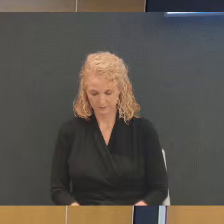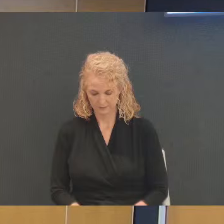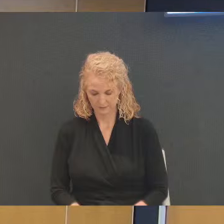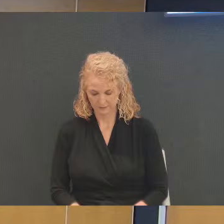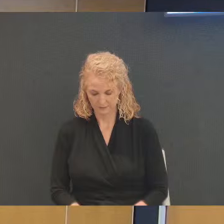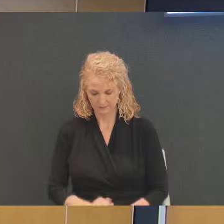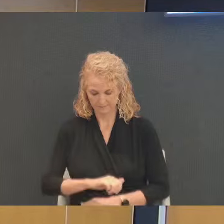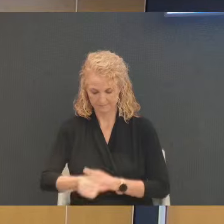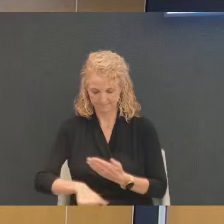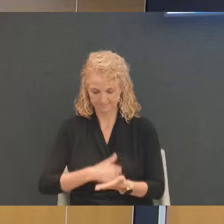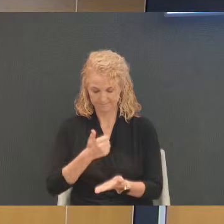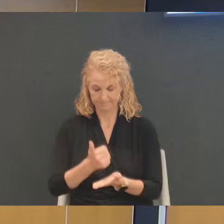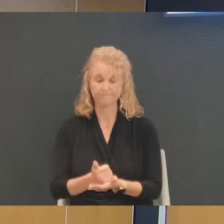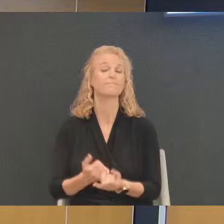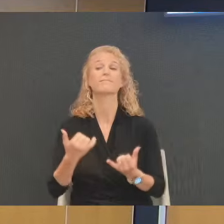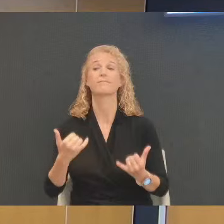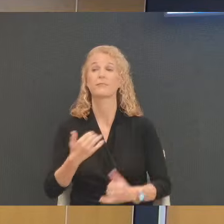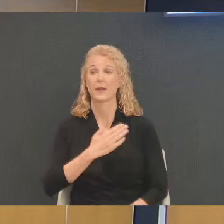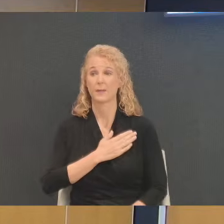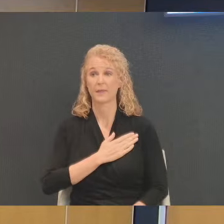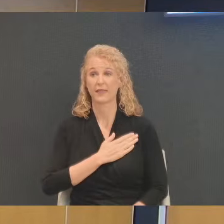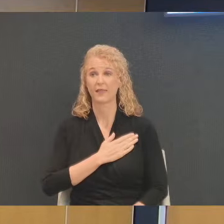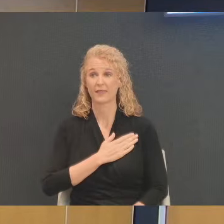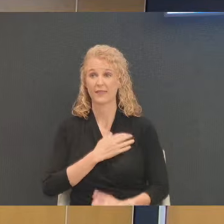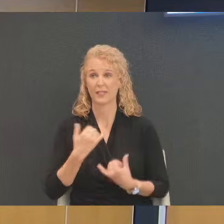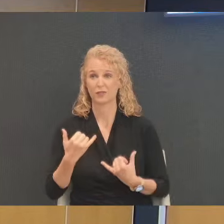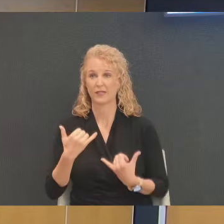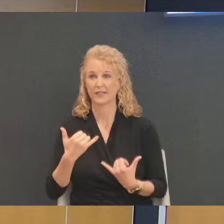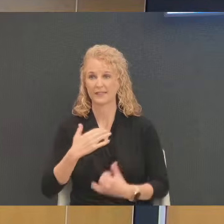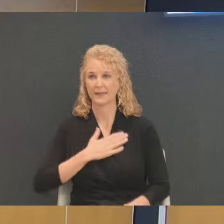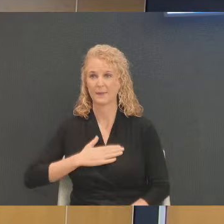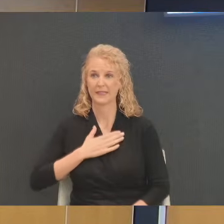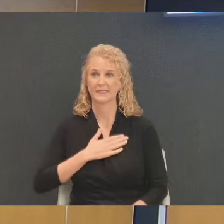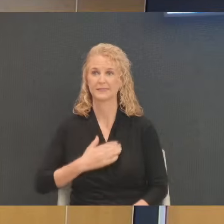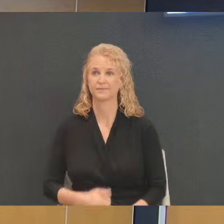Amen. And we have a pledge of allegiance at this time. Please stand.